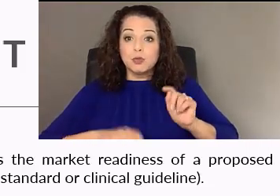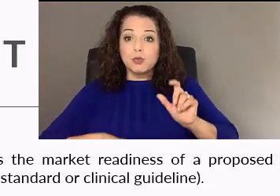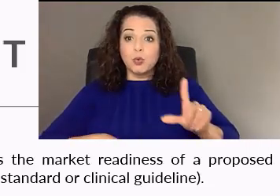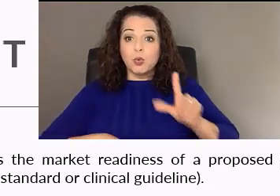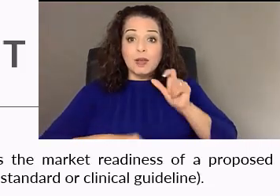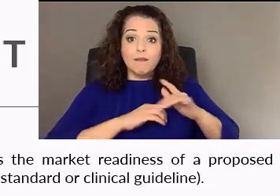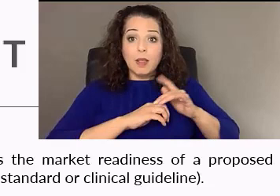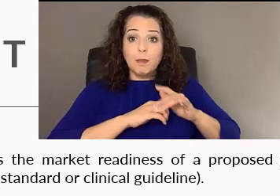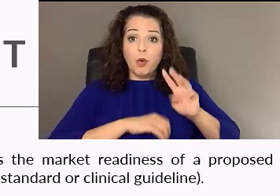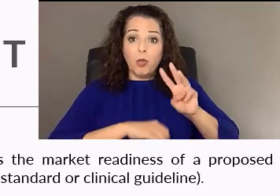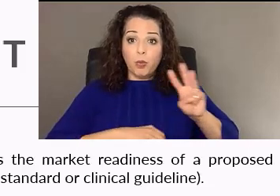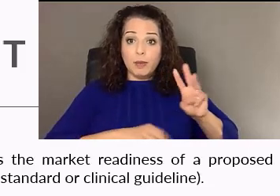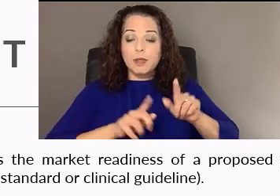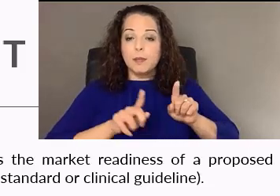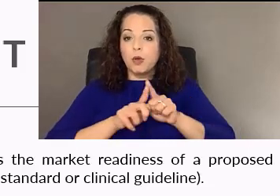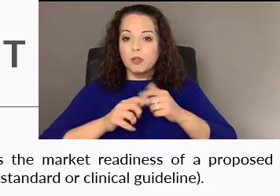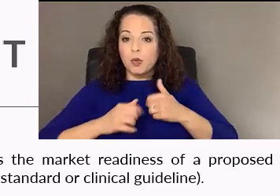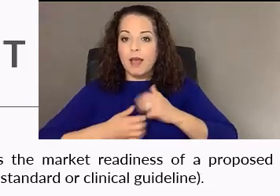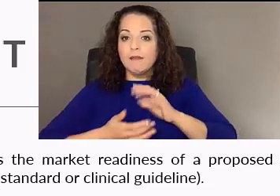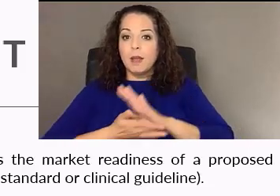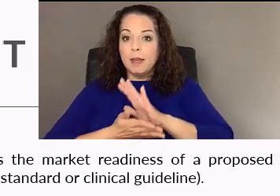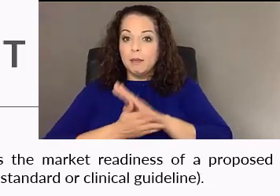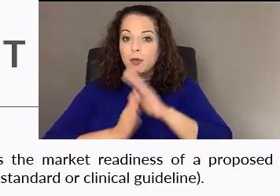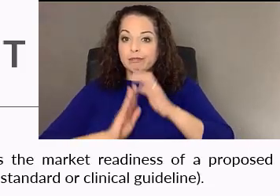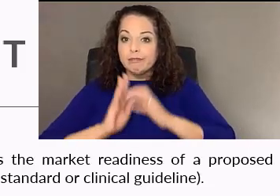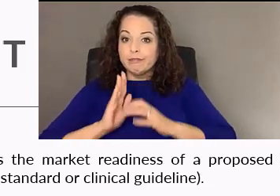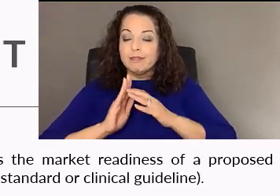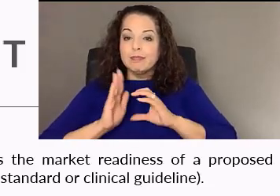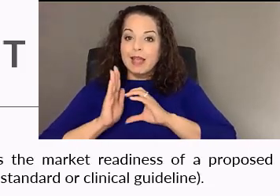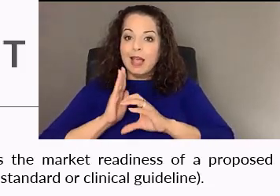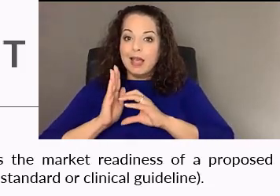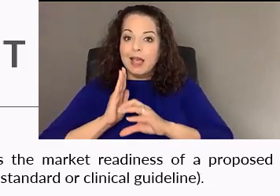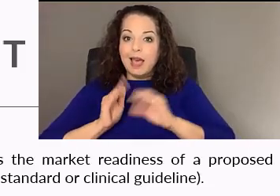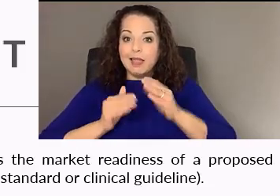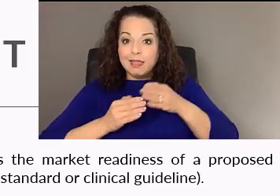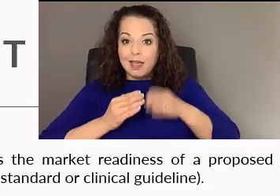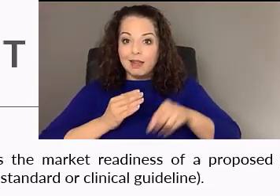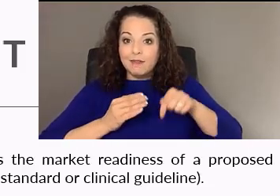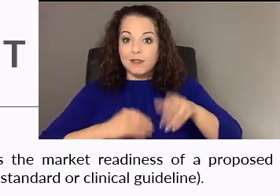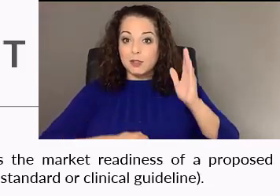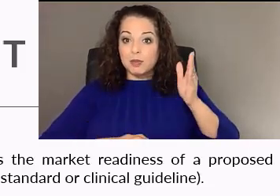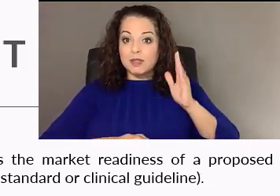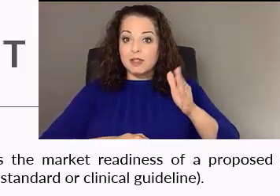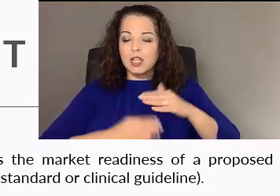but we also have a paper which is cited at the end. So this tool in particular will help